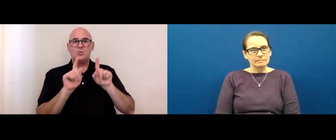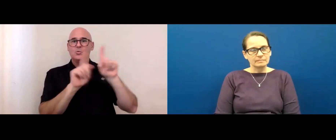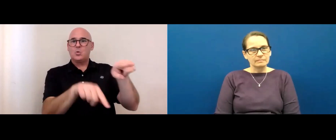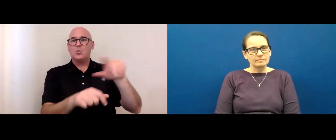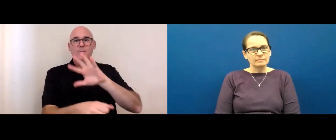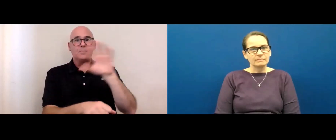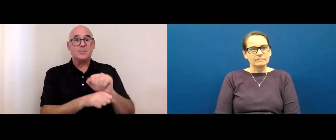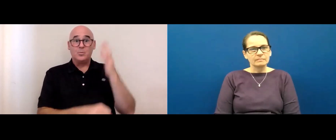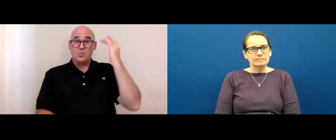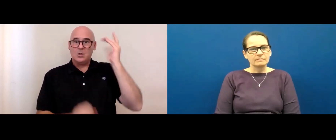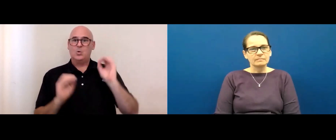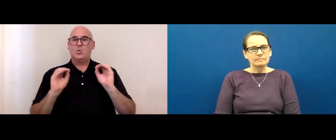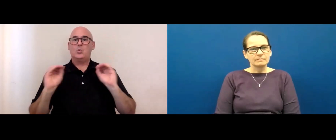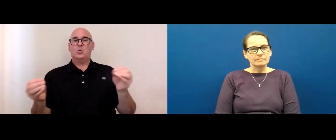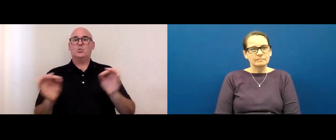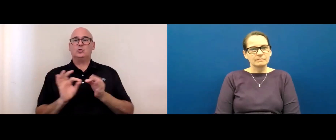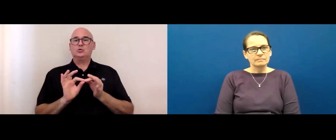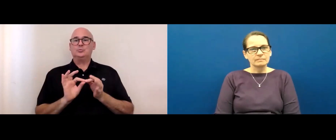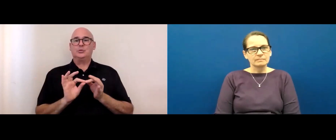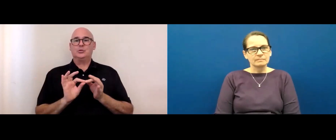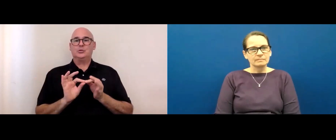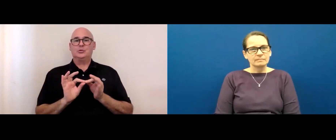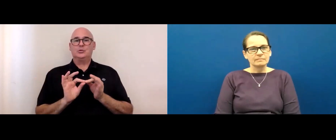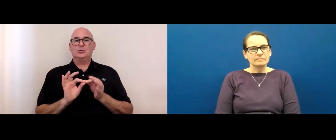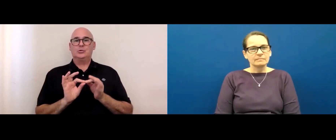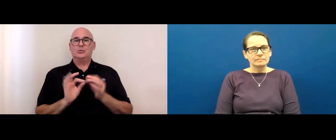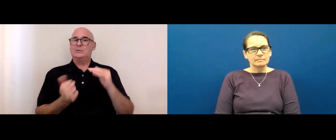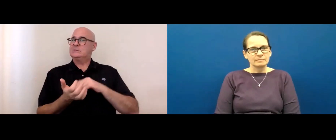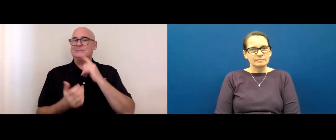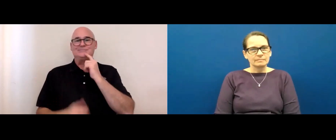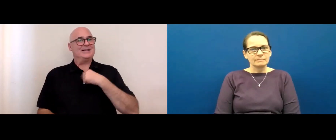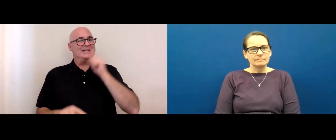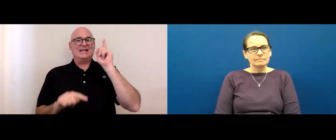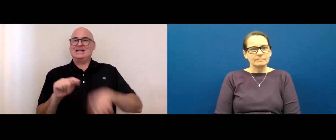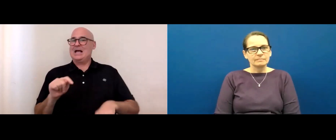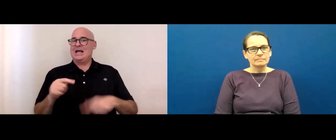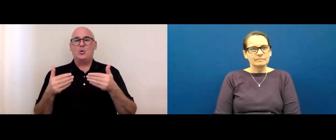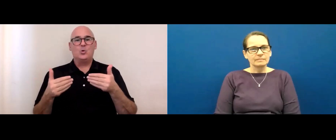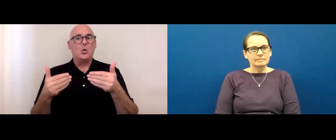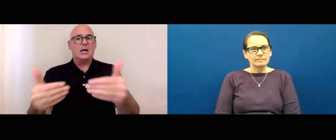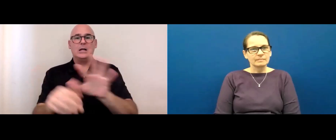I couldn't go to my appointment because there was no interpreter the doctor said sorry I can't go